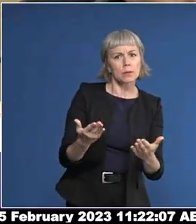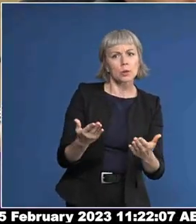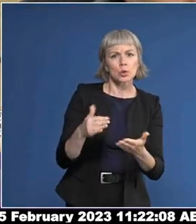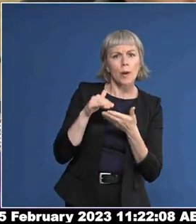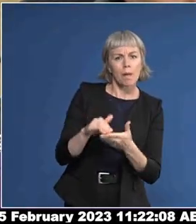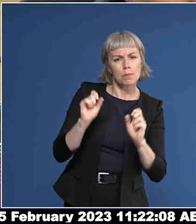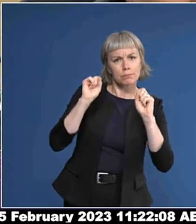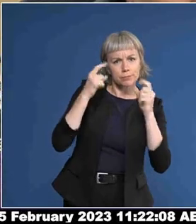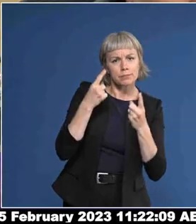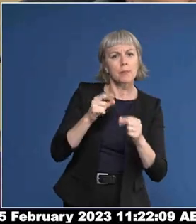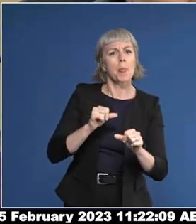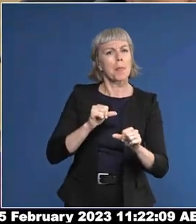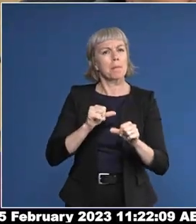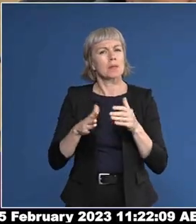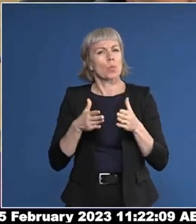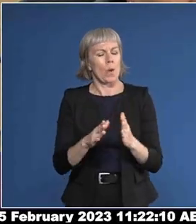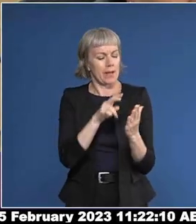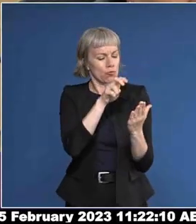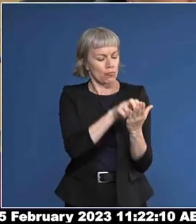So can I give you the opportunity of getting in first.